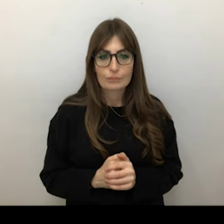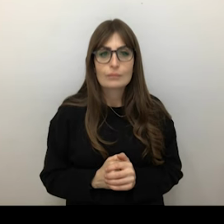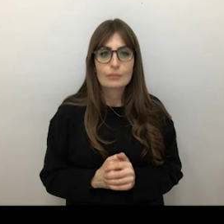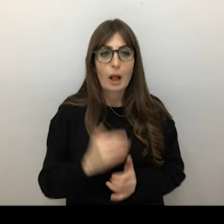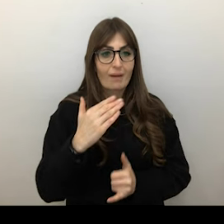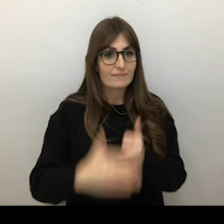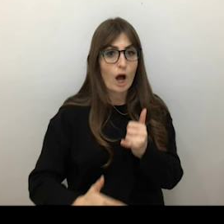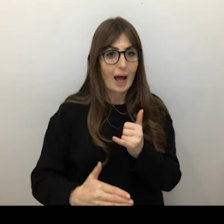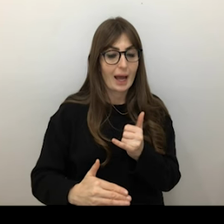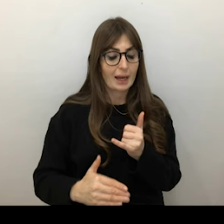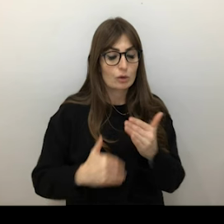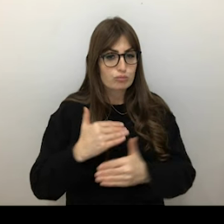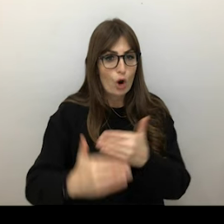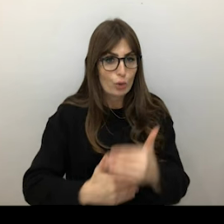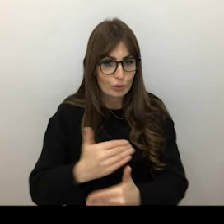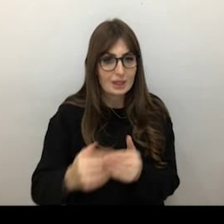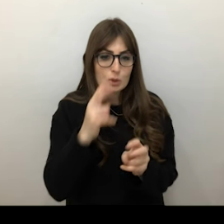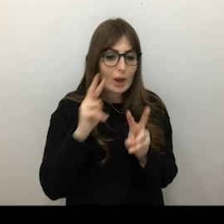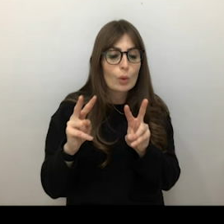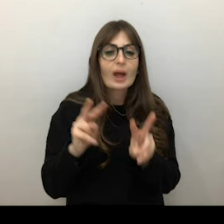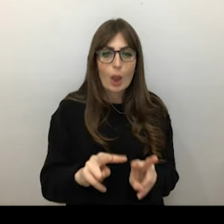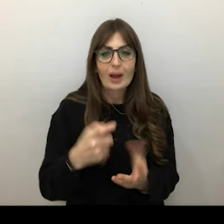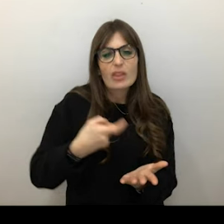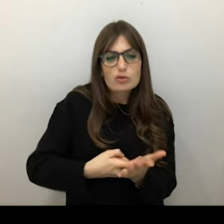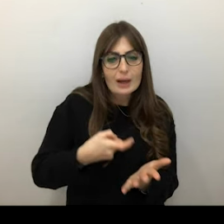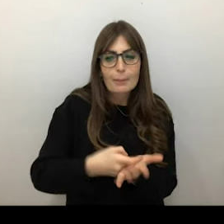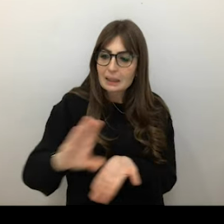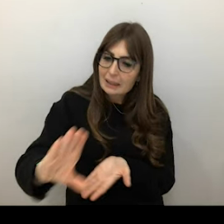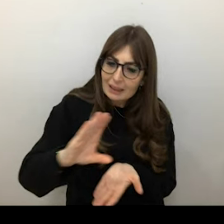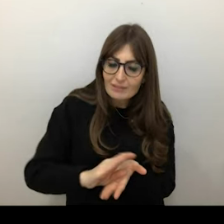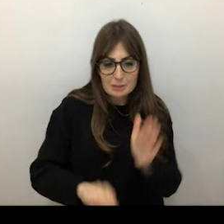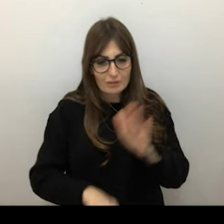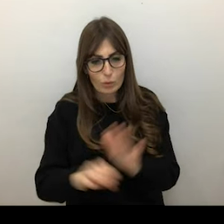There's a final moderation process, and that's where we'll be looking at the recommended investments as a whole.